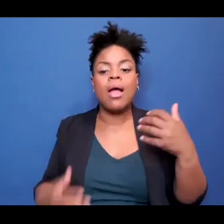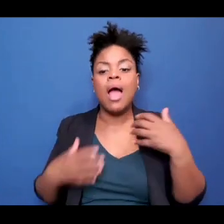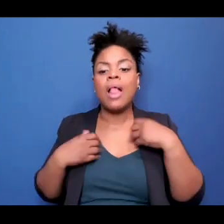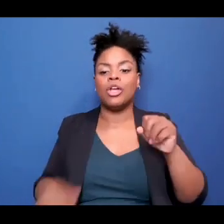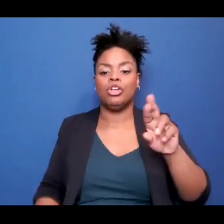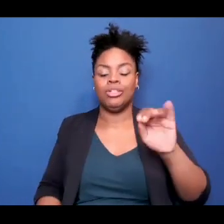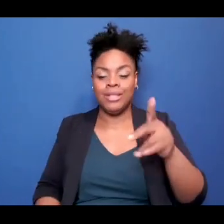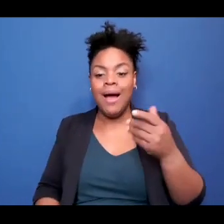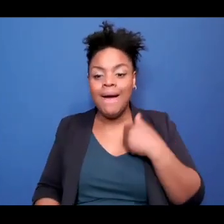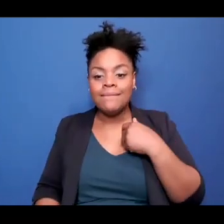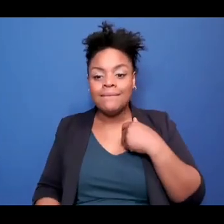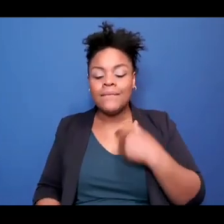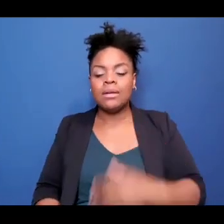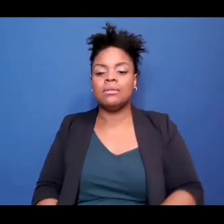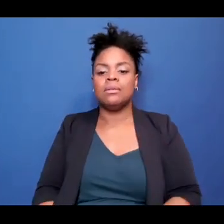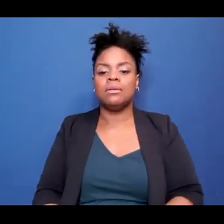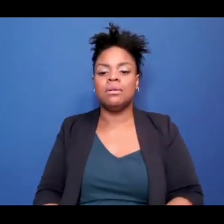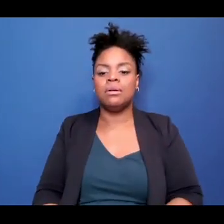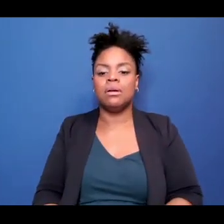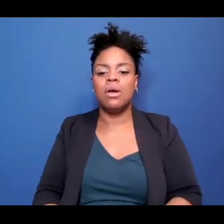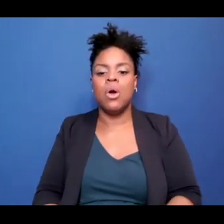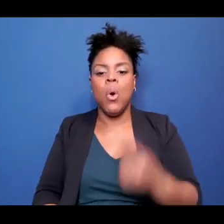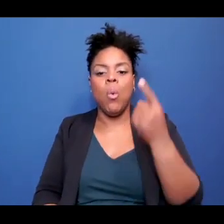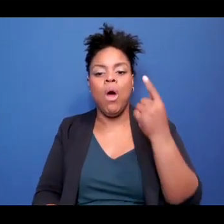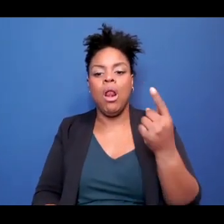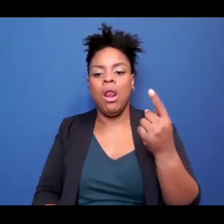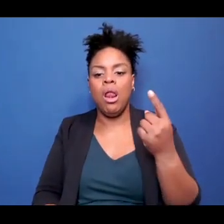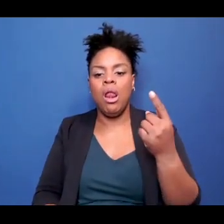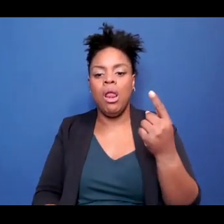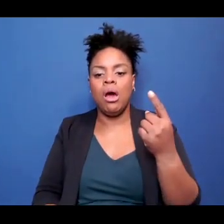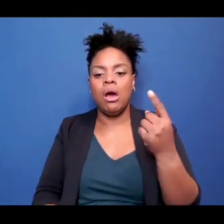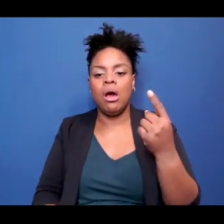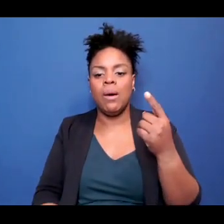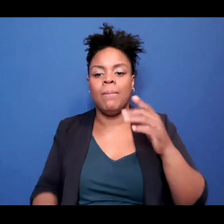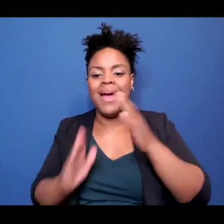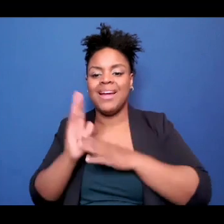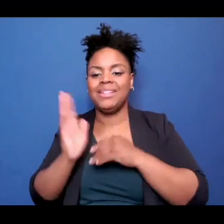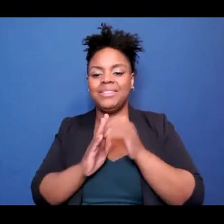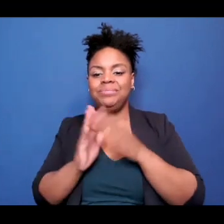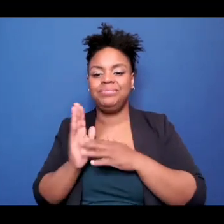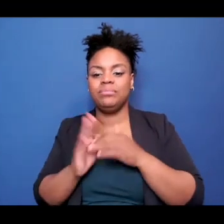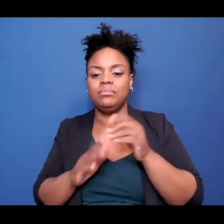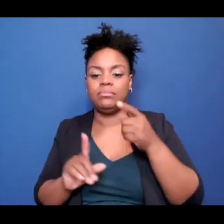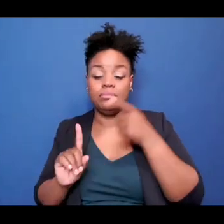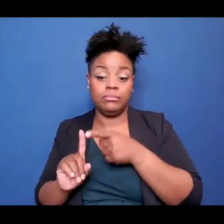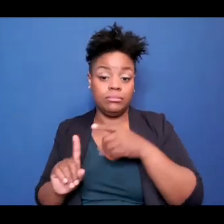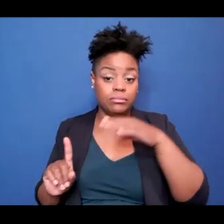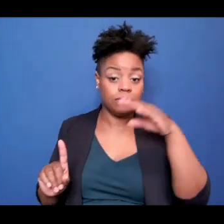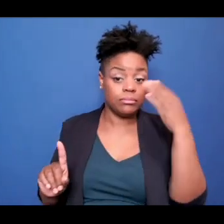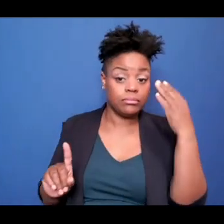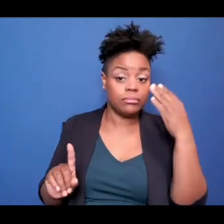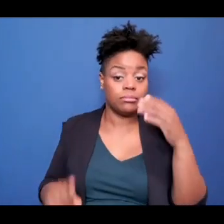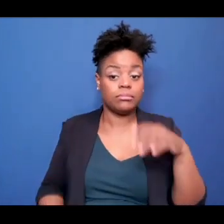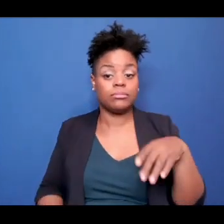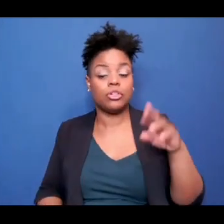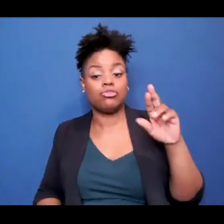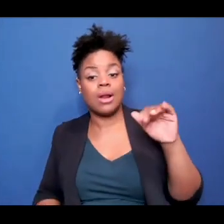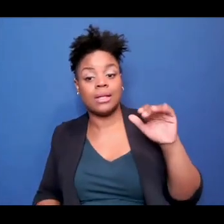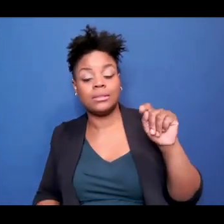SO THE BOOK PROJECT TENT TISM TITLED PAINTED BLACK, RACE TRANSFORMATION AND FAST FOOD IN AMERICA AND UNDER CONTRACT IN